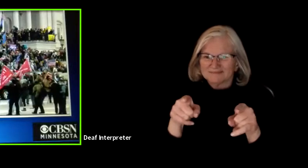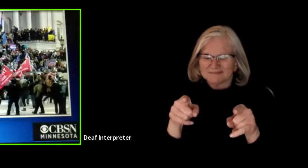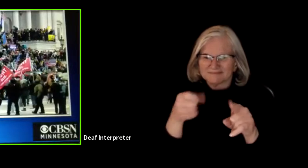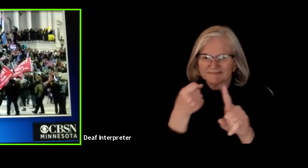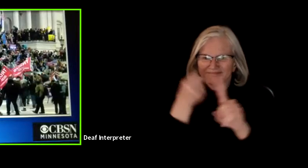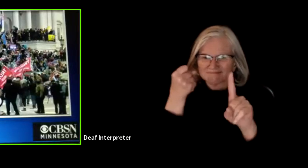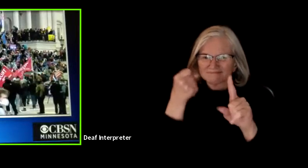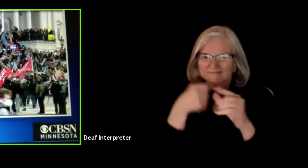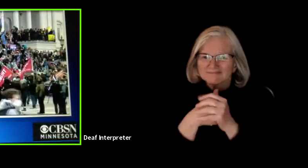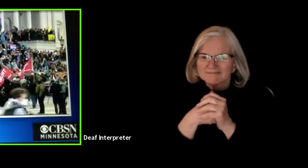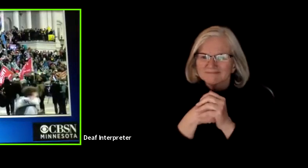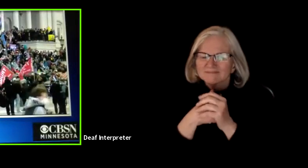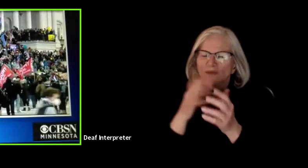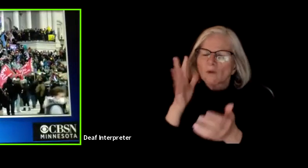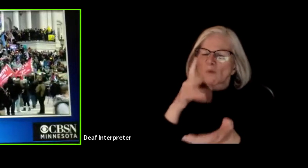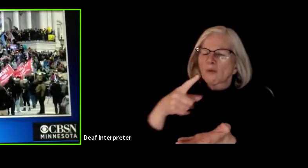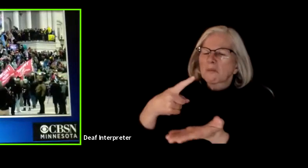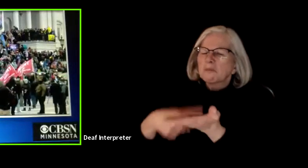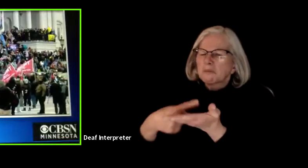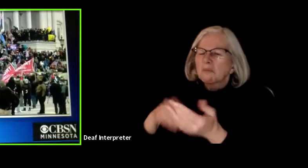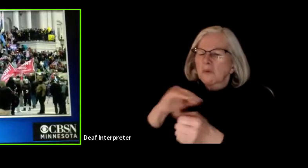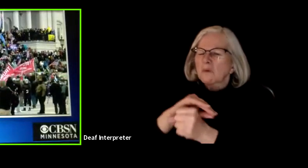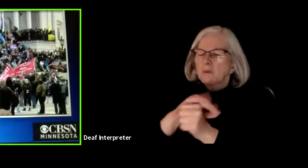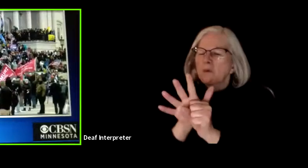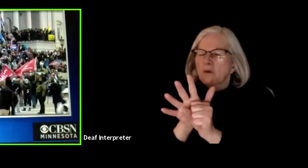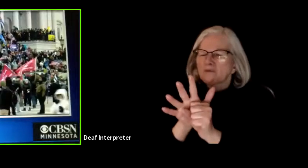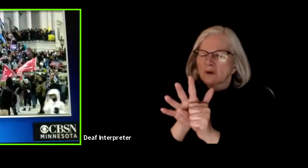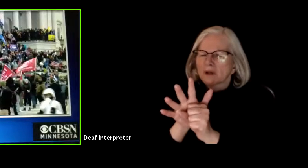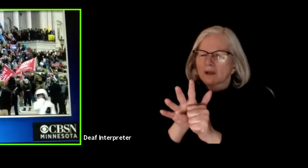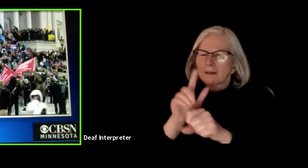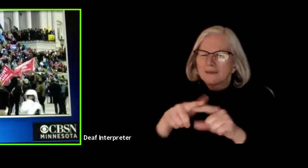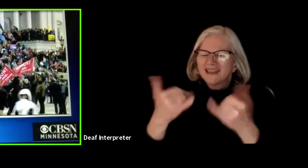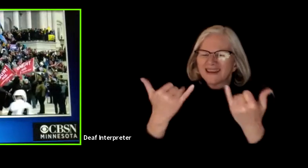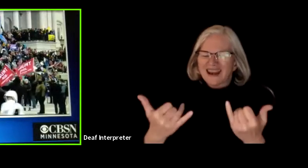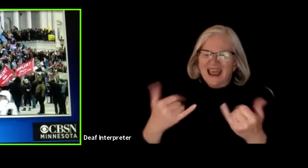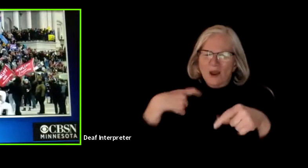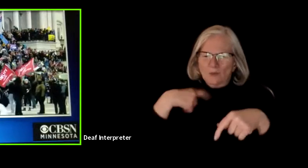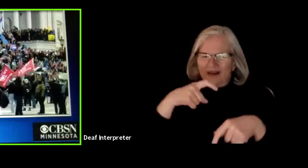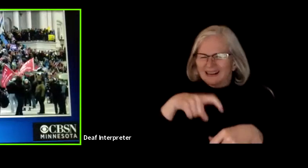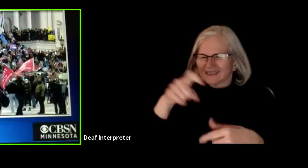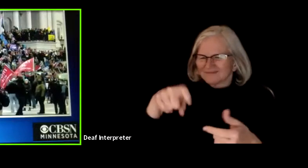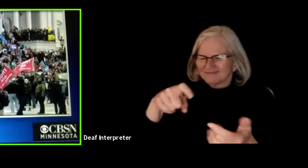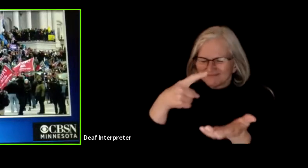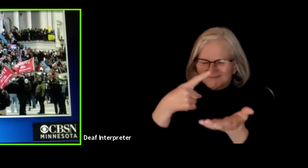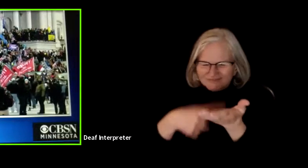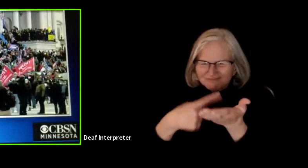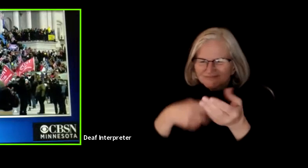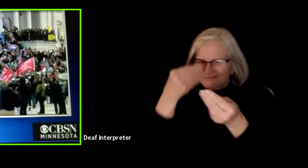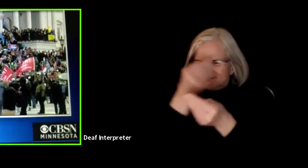A MOMENT TO ASSURE MINNESOTAN THAT THE SECTION HERE IS CALM AND STABLE. I JUST WAS